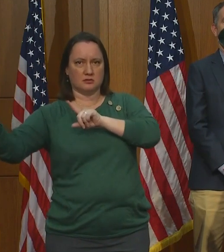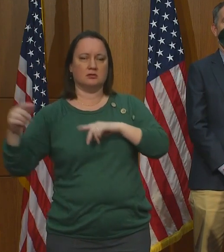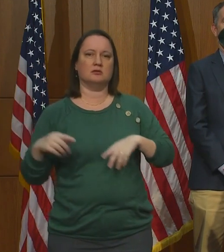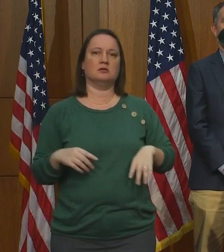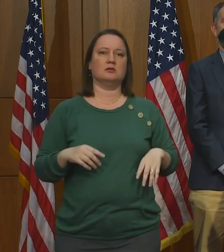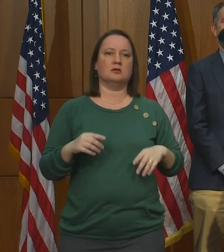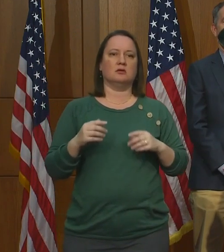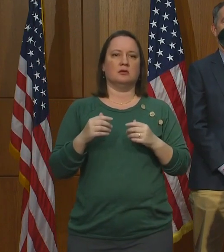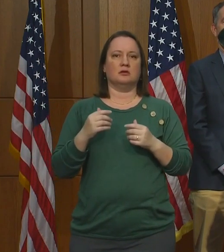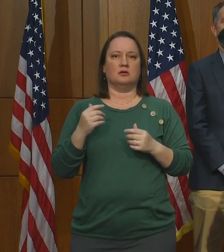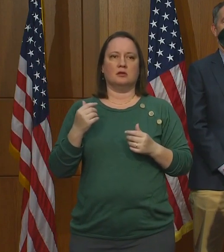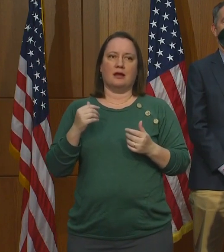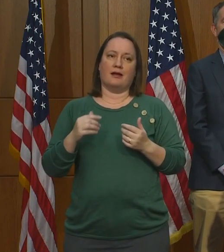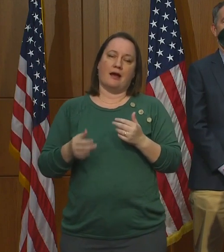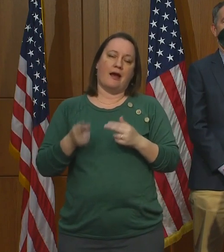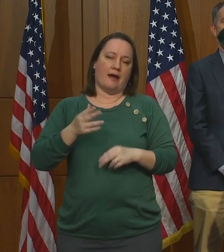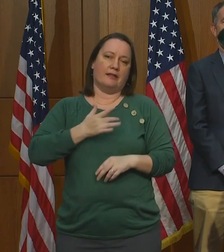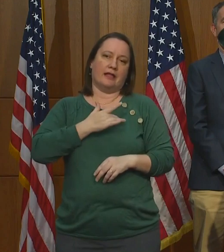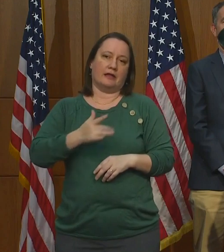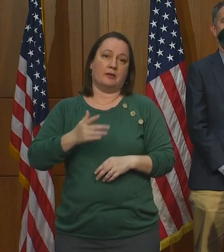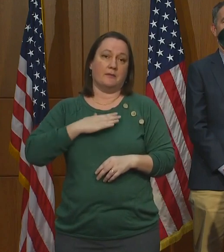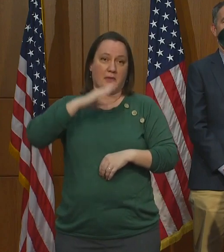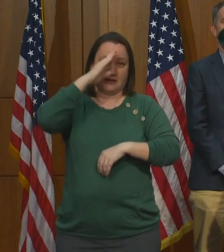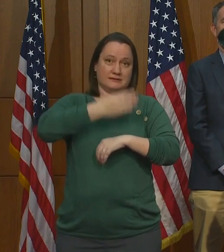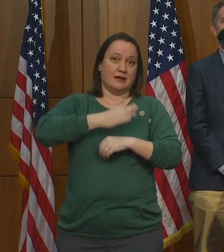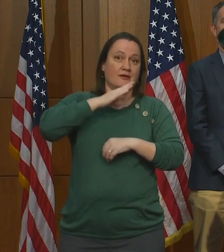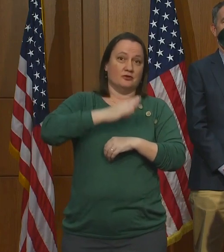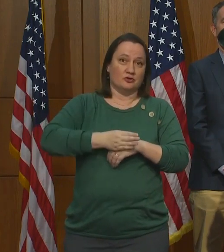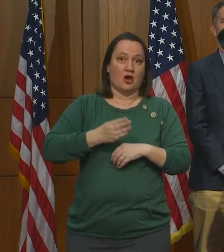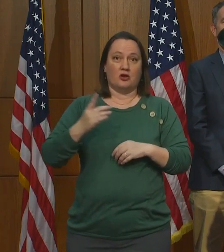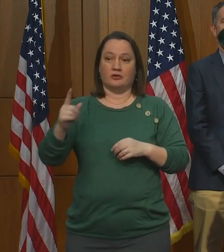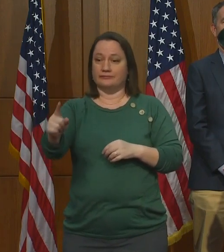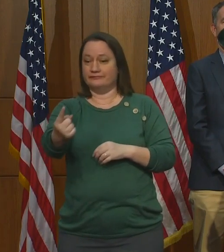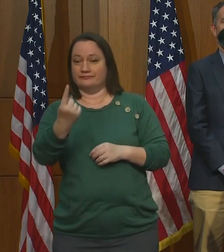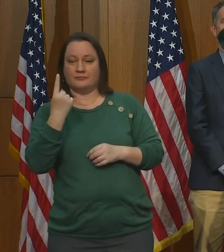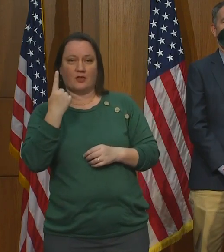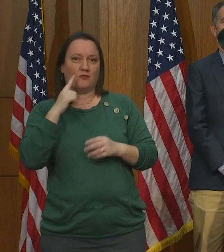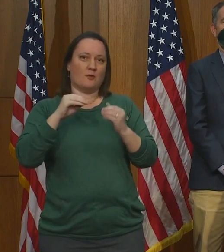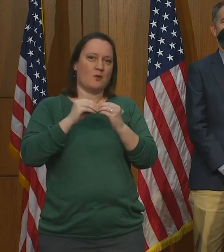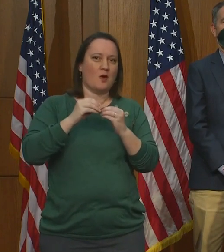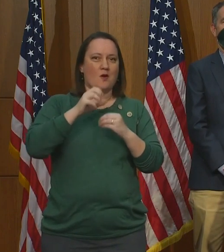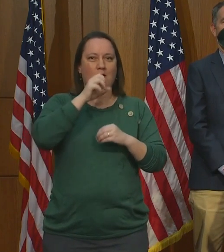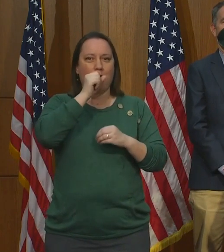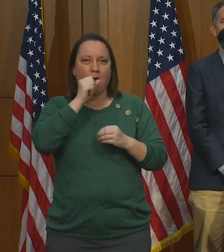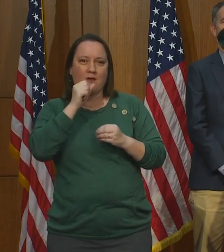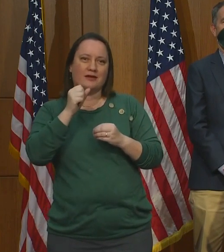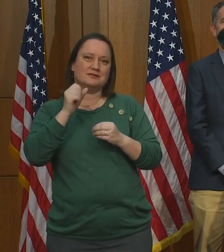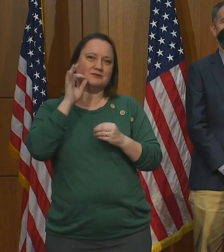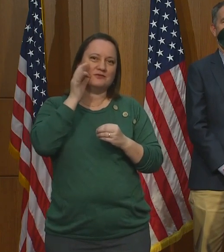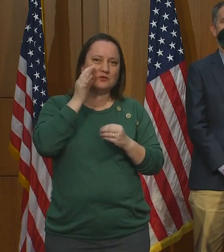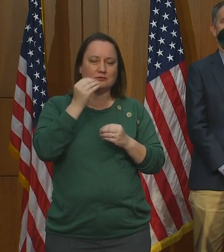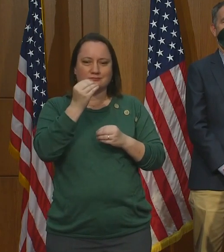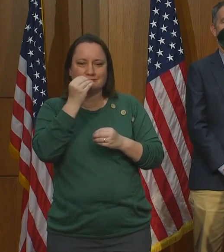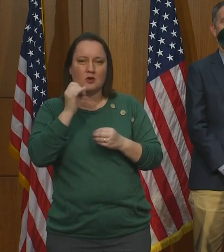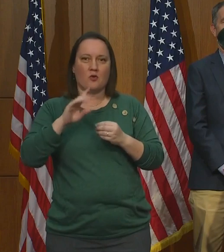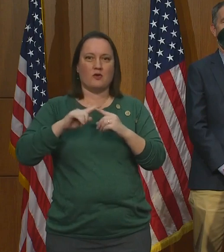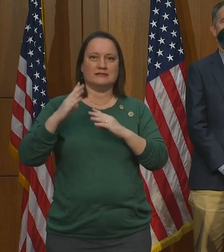SOME SPACE. IN BETWEEN SPECTATORS WITH A HIGH LIKELIHOOD LEAST IN MY HOUSEHOLD. MY SON OR DAUGHTER